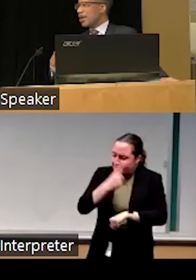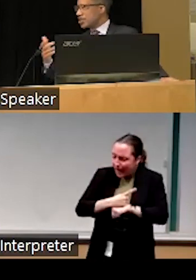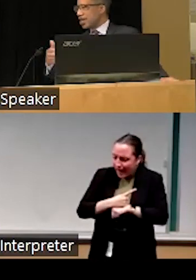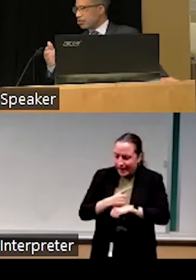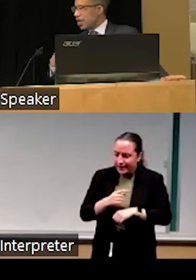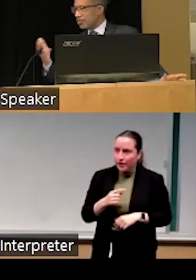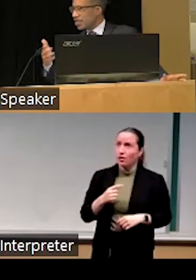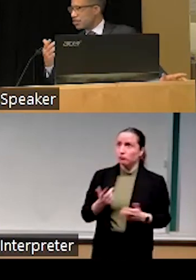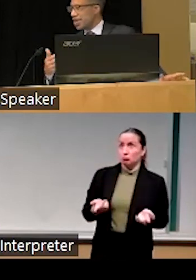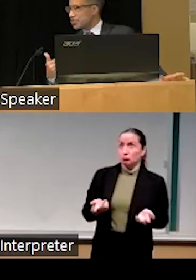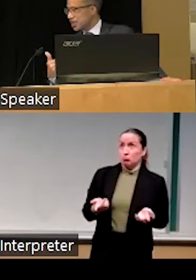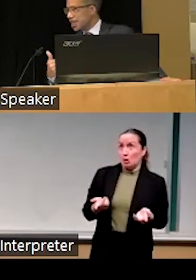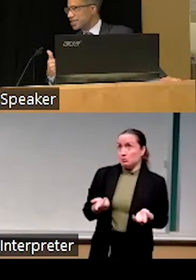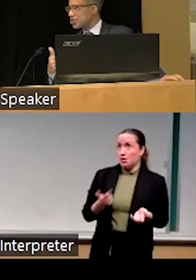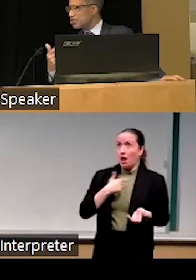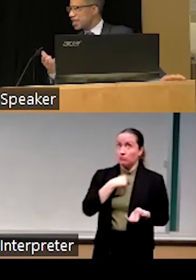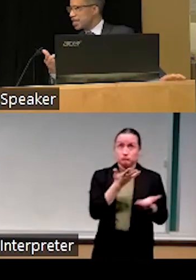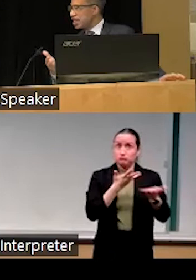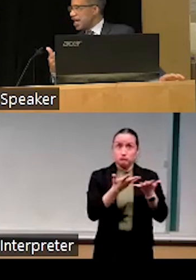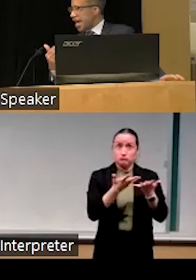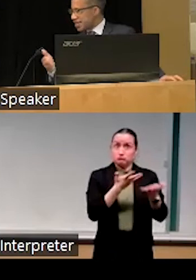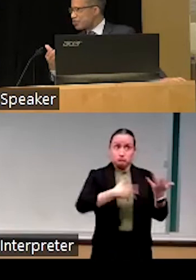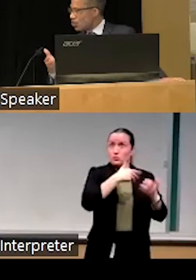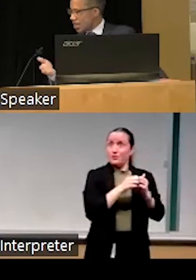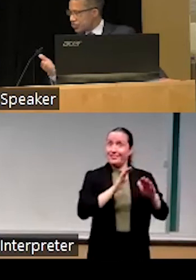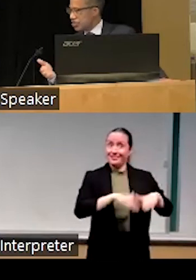um and I would tell her about the interactions with the kids and she would be asking me questions